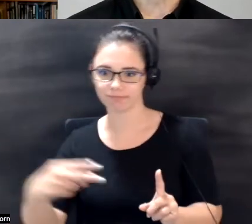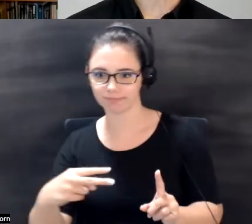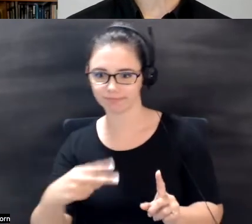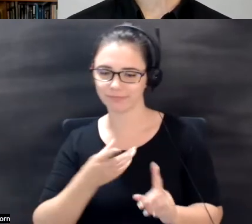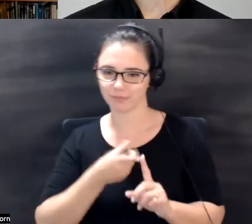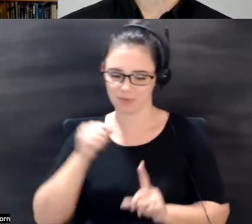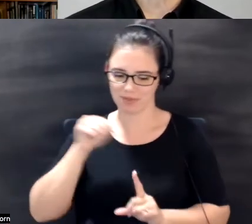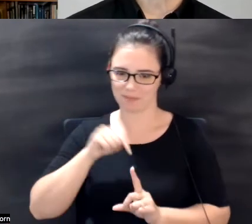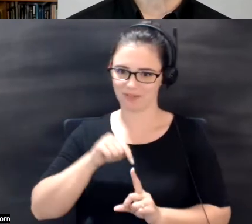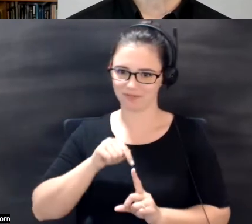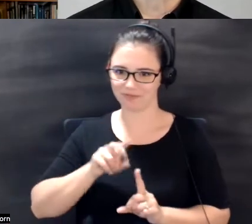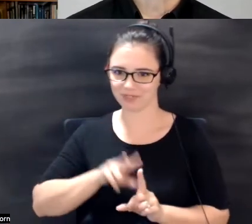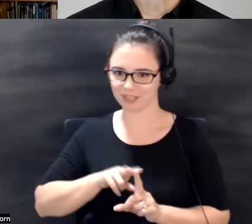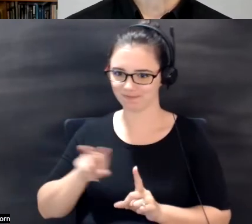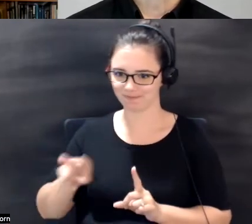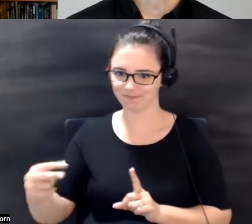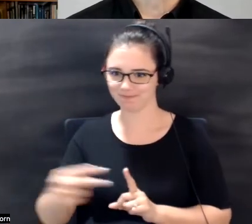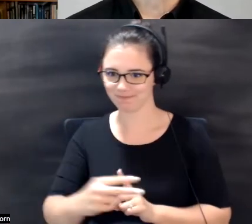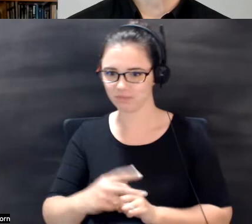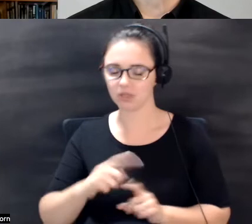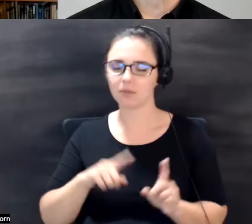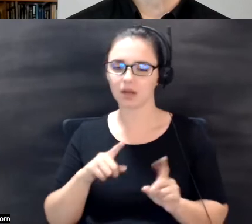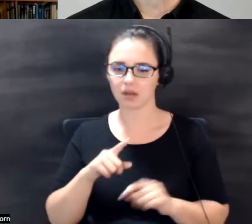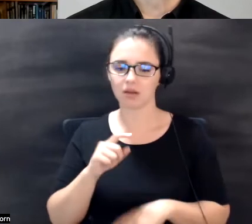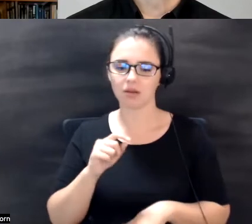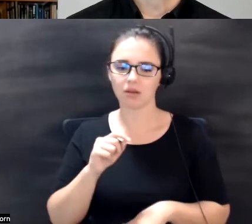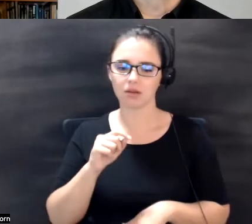Sure. Um, but I, I was I'm